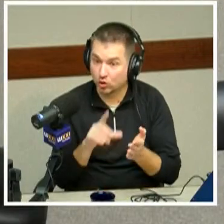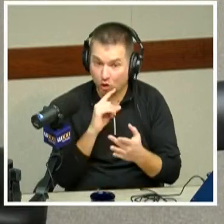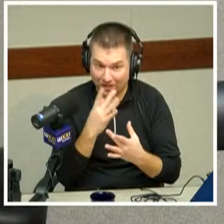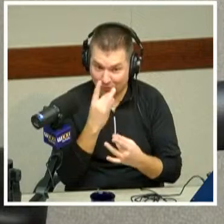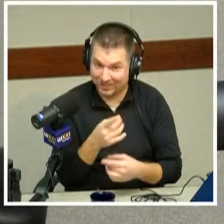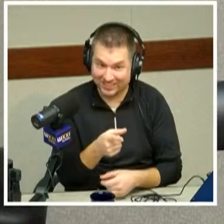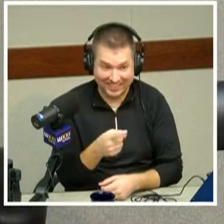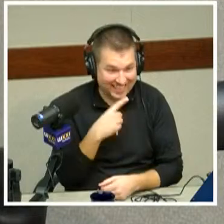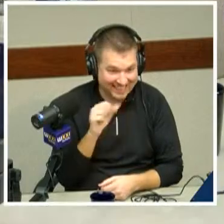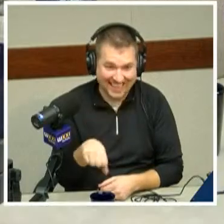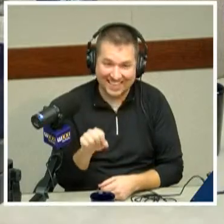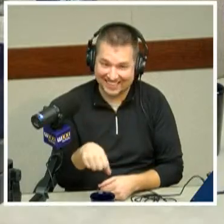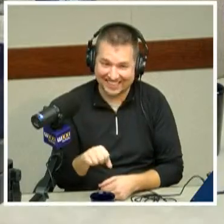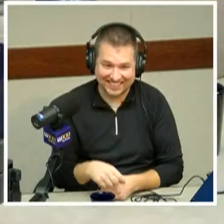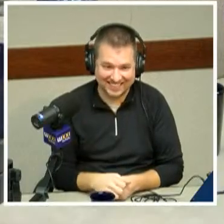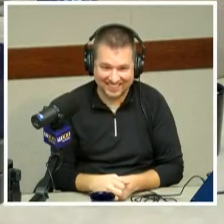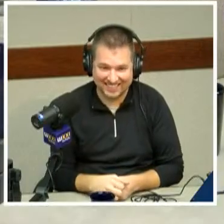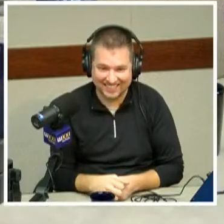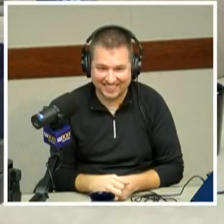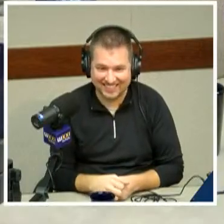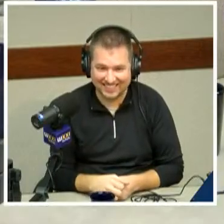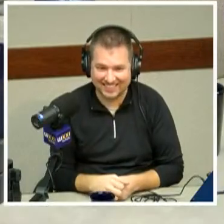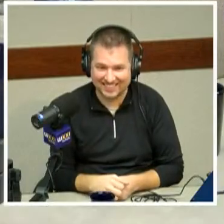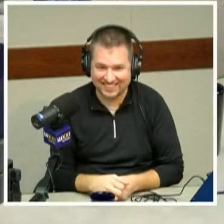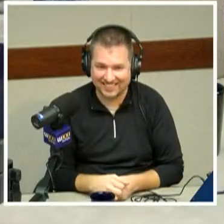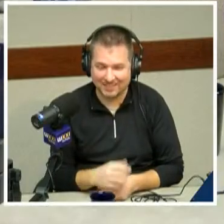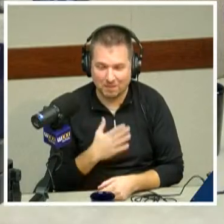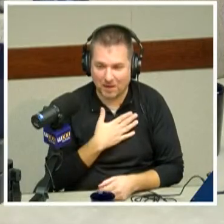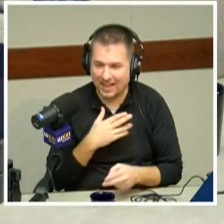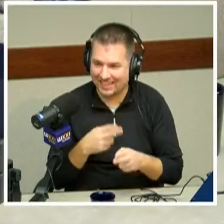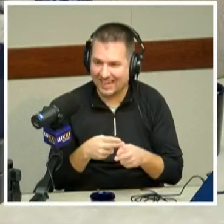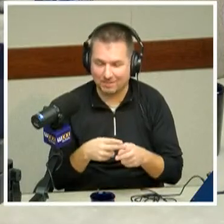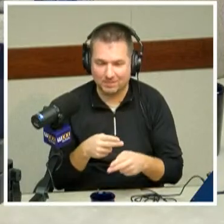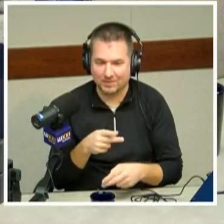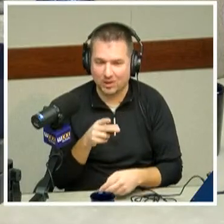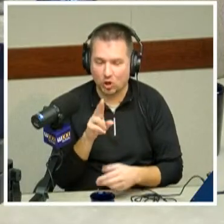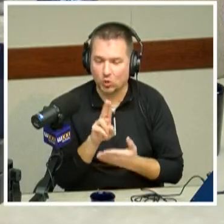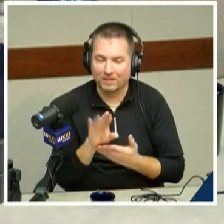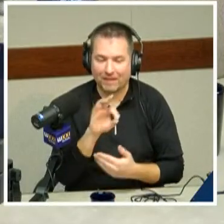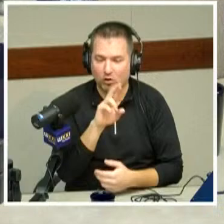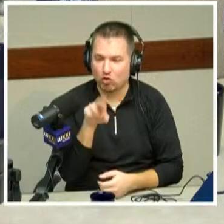working with you absolutely absolutely just search my name and uh University of Rochester you will